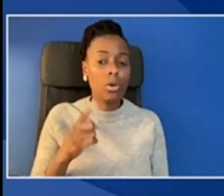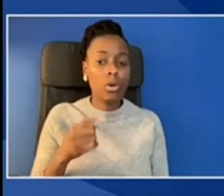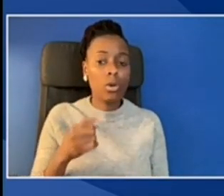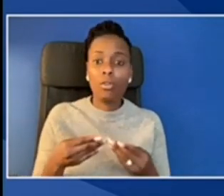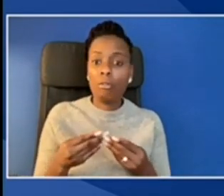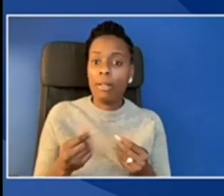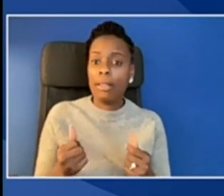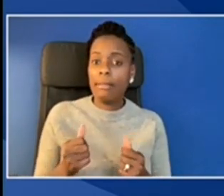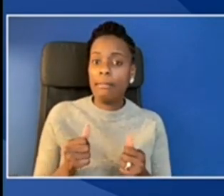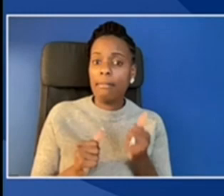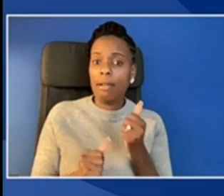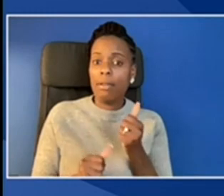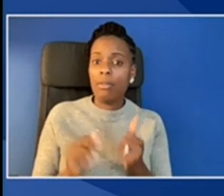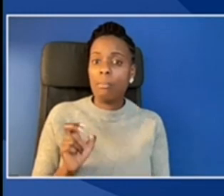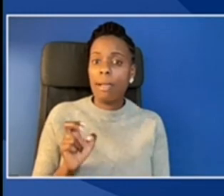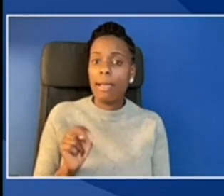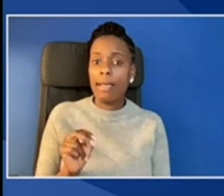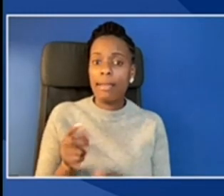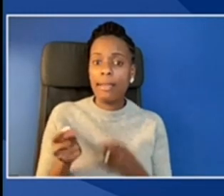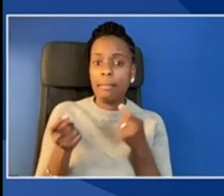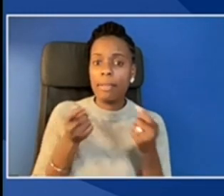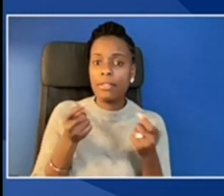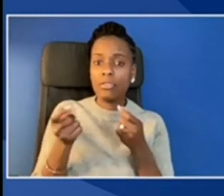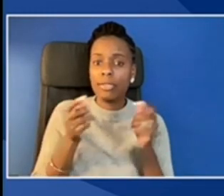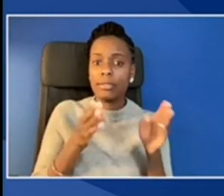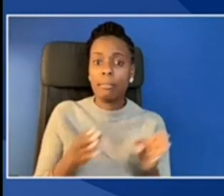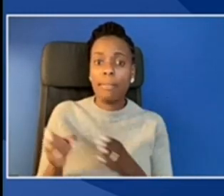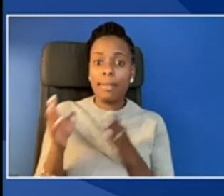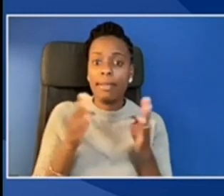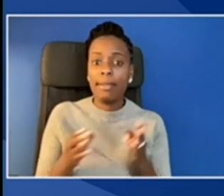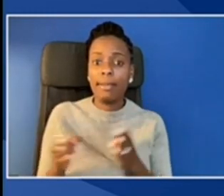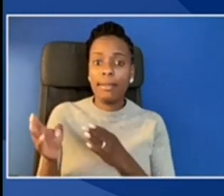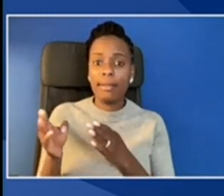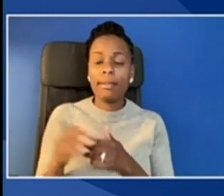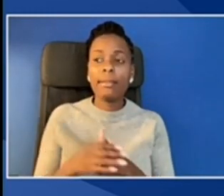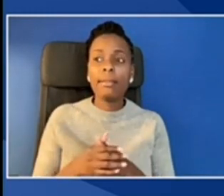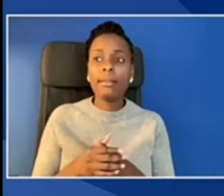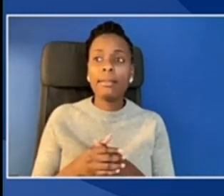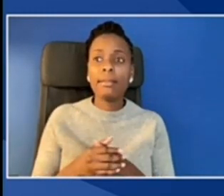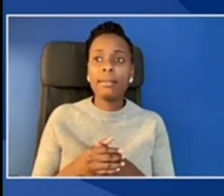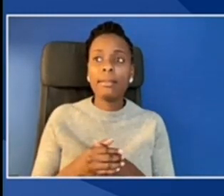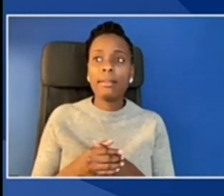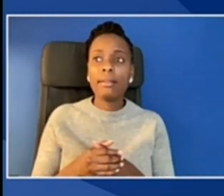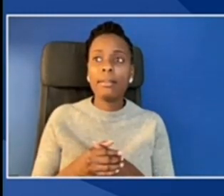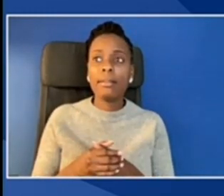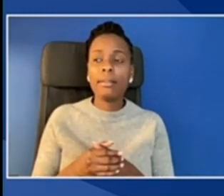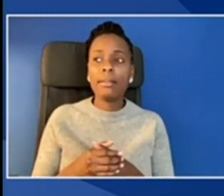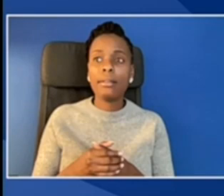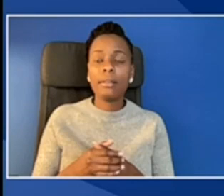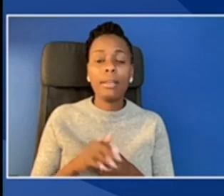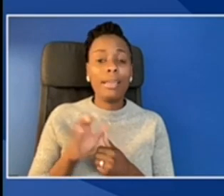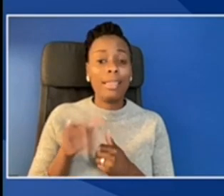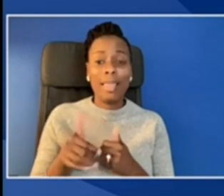Administration's plan. You know, I think that having gone through that whole process, there's an error made